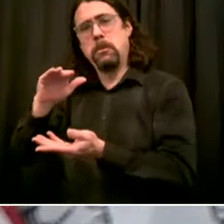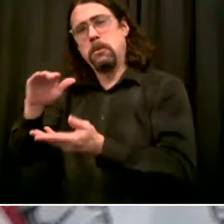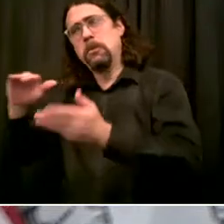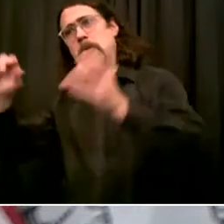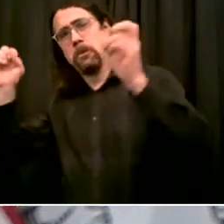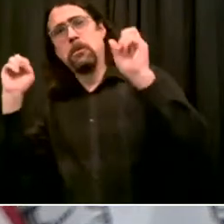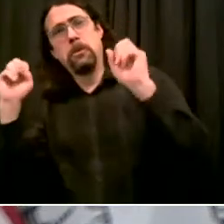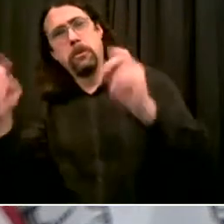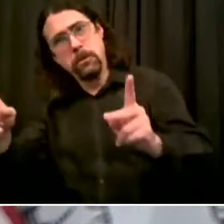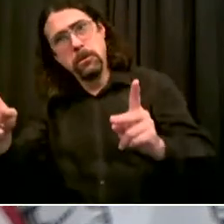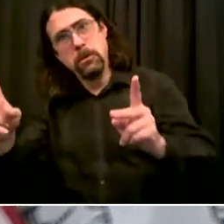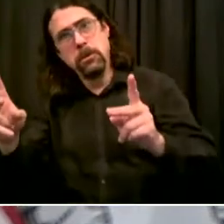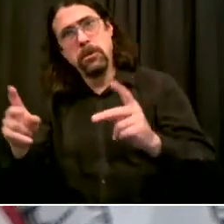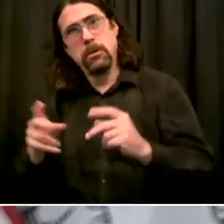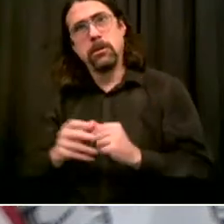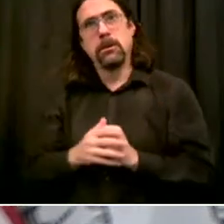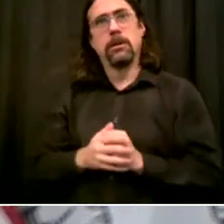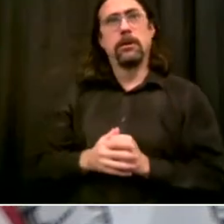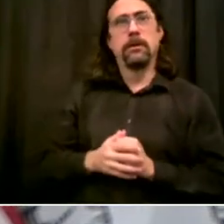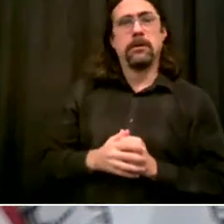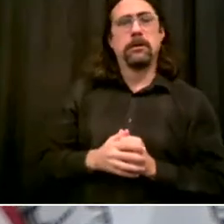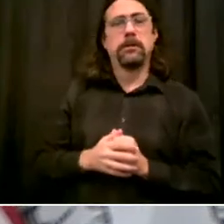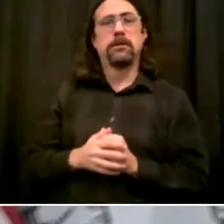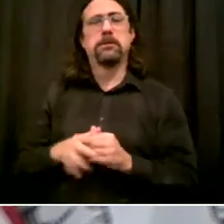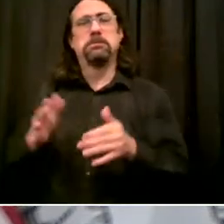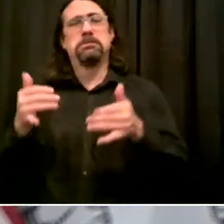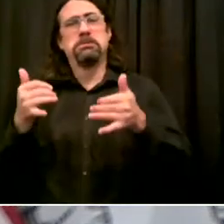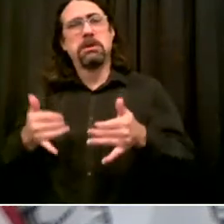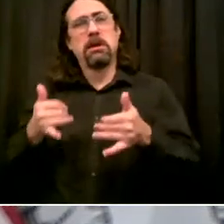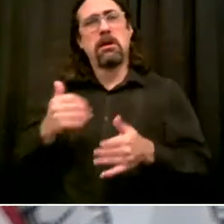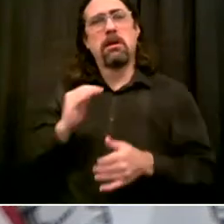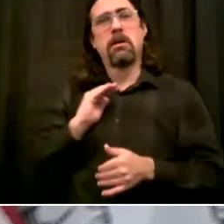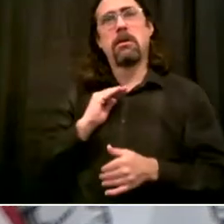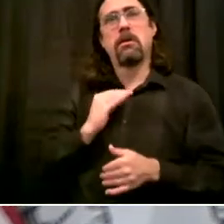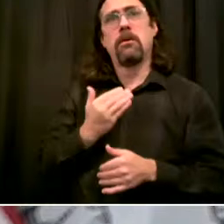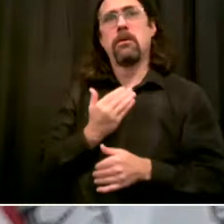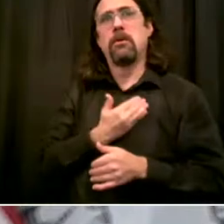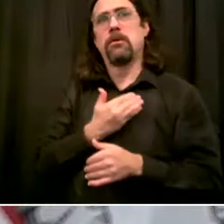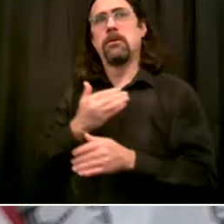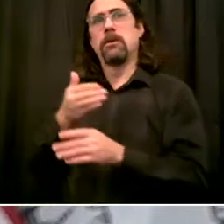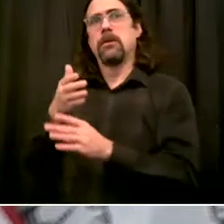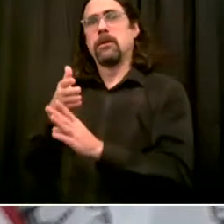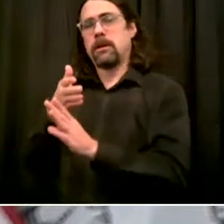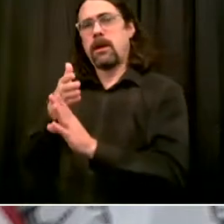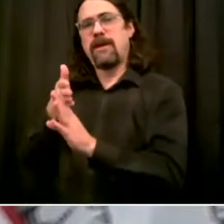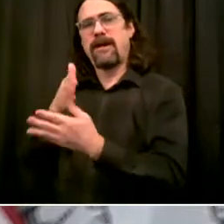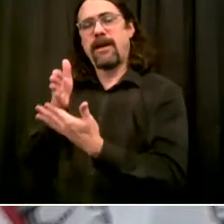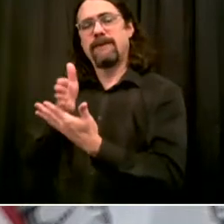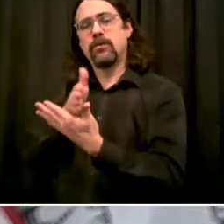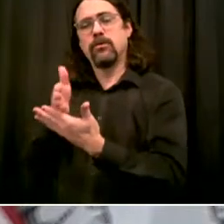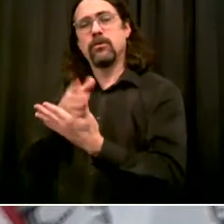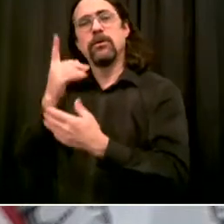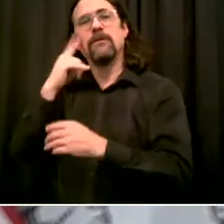NOW, WE FIND OURSELVES BETWEEN ONONANE D D A HALF PERCENT AND ON THE SEVEN-DAY ROLLING AVERARA. GE